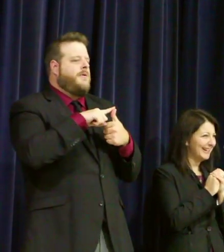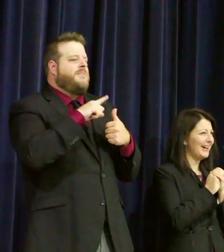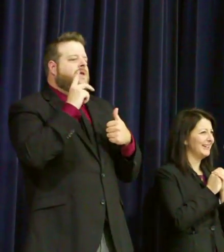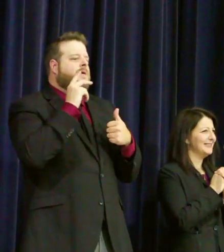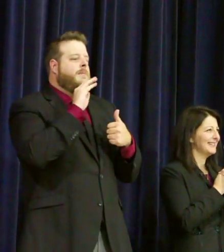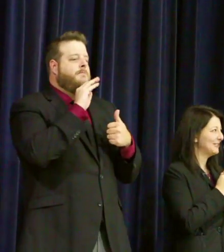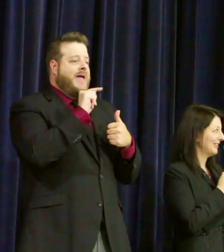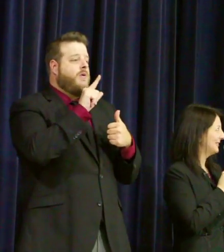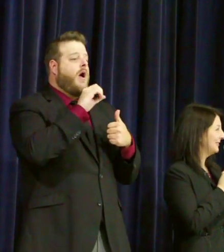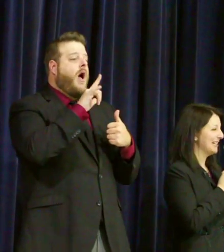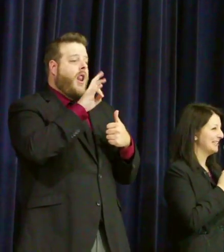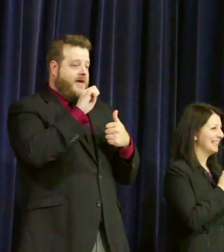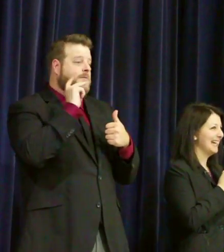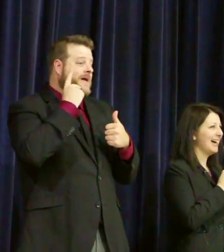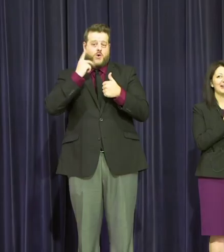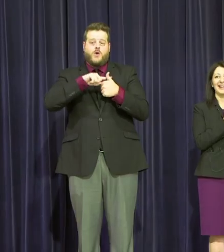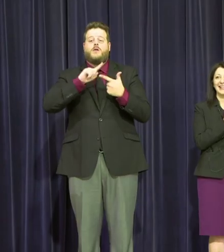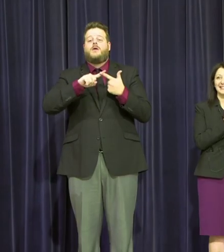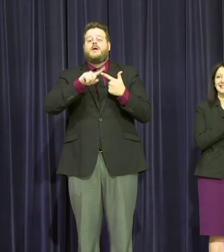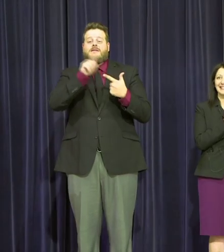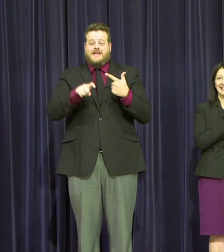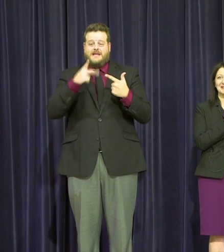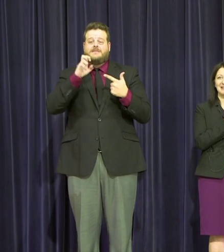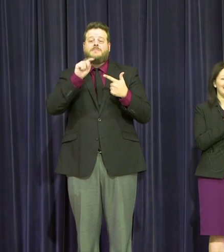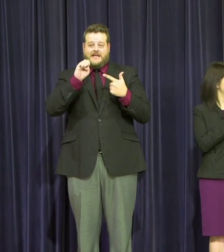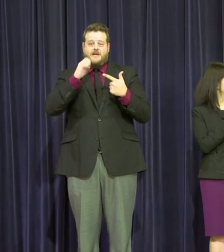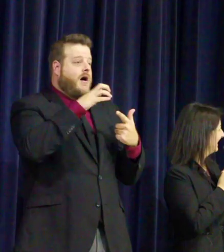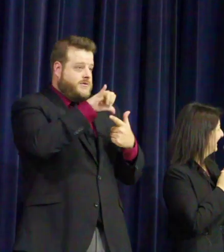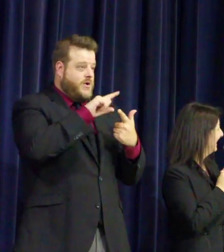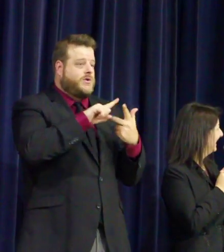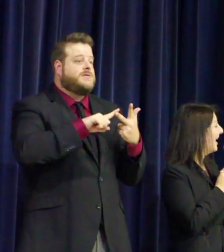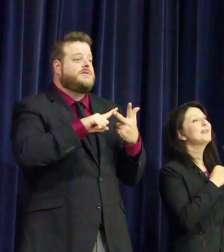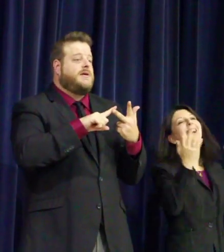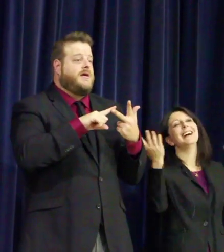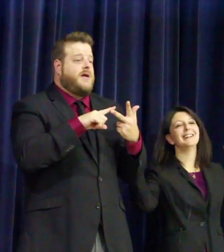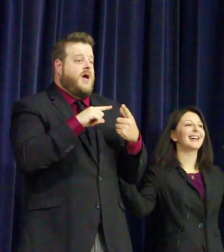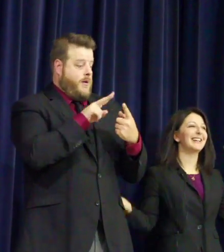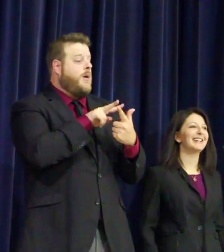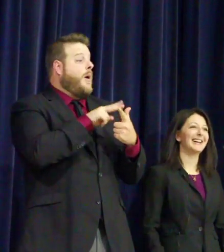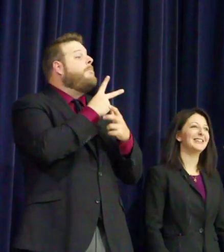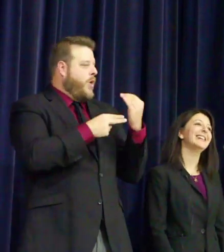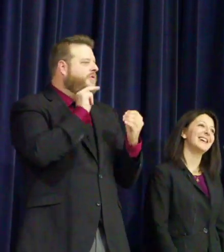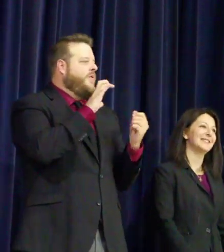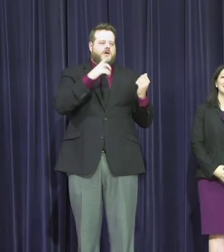Is that a trick question? It is. I guess it's the Texas Pete hot sauce? They’re both made in North Carolina.